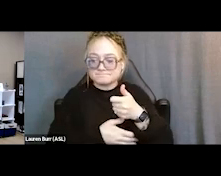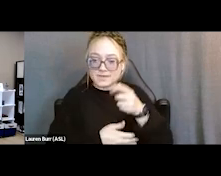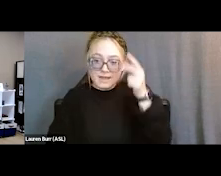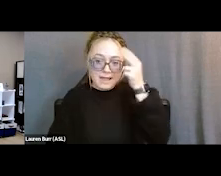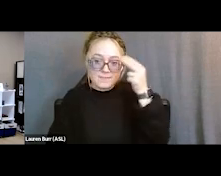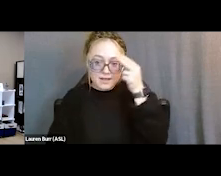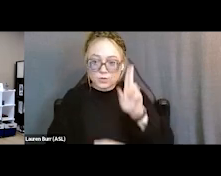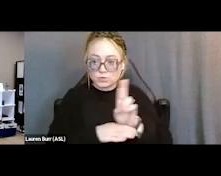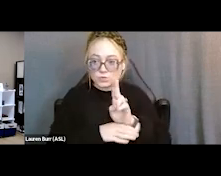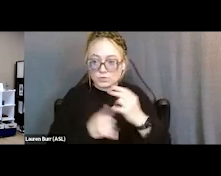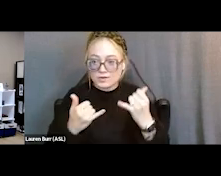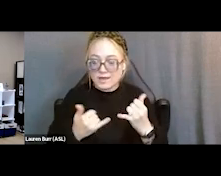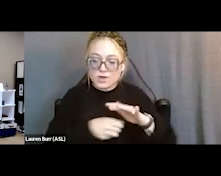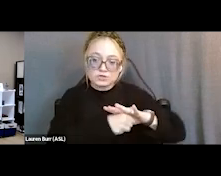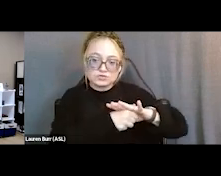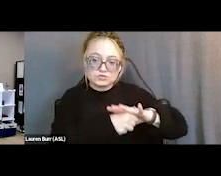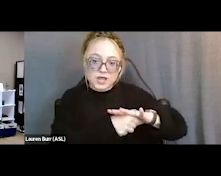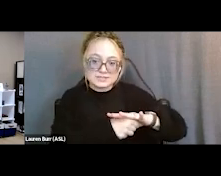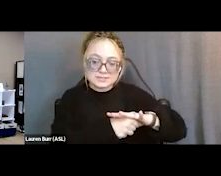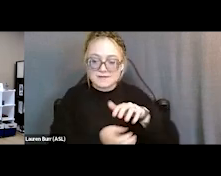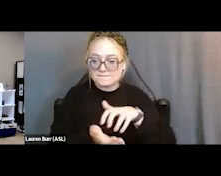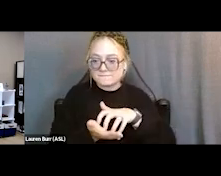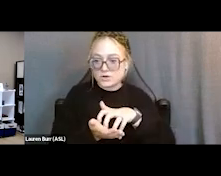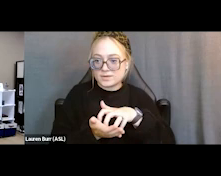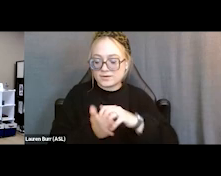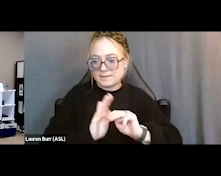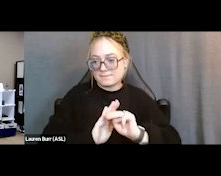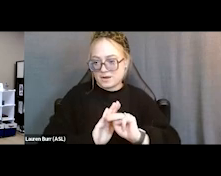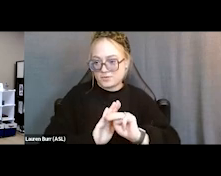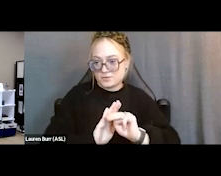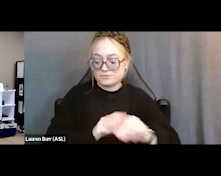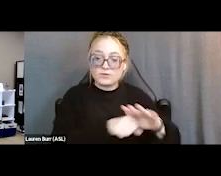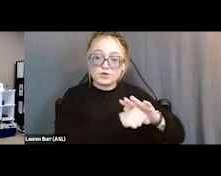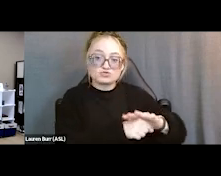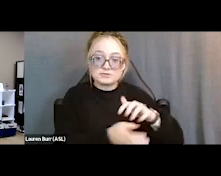is the stress vulnerability model. So the stress vulnerability model is basically